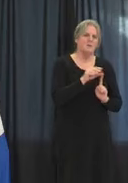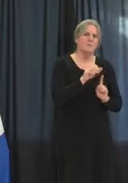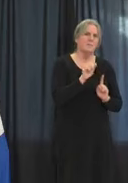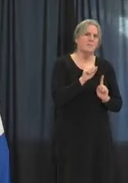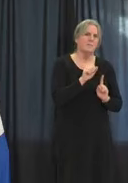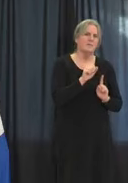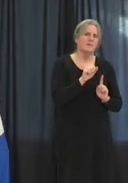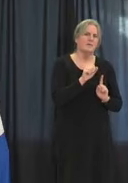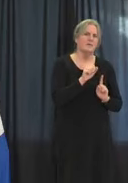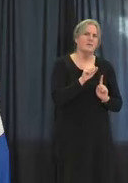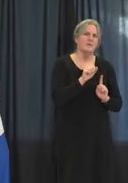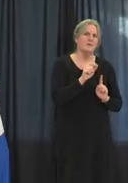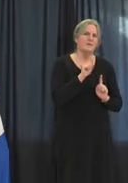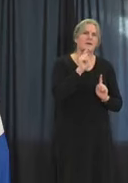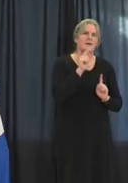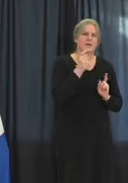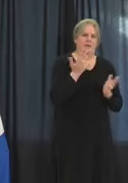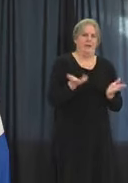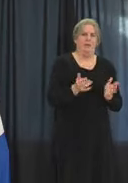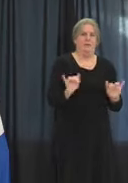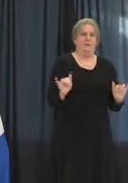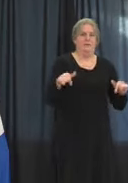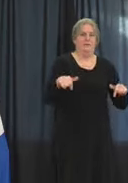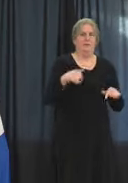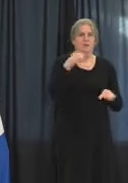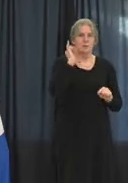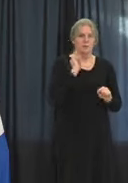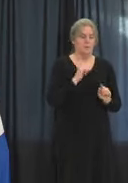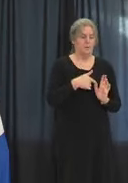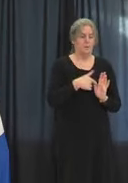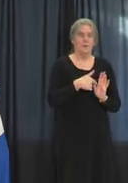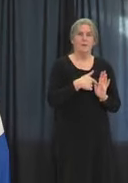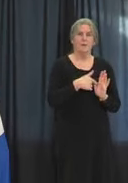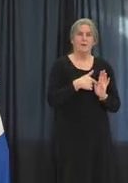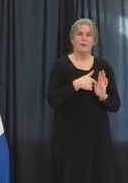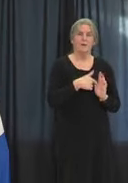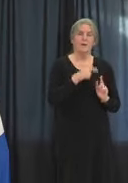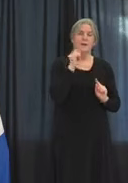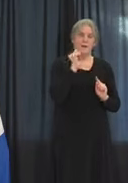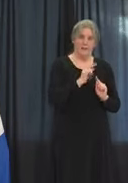in a low burden presence like we are now, the role then becomes